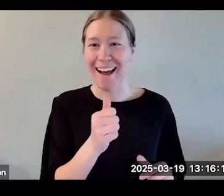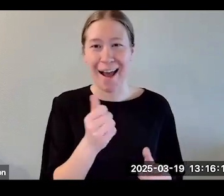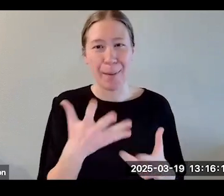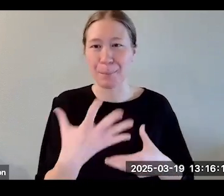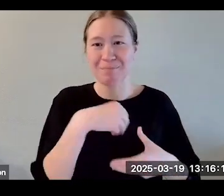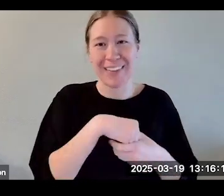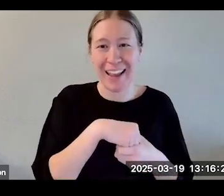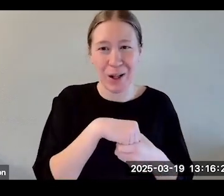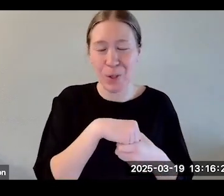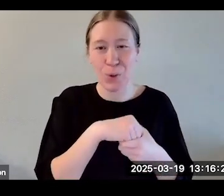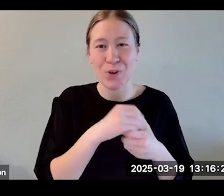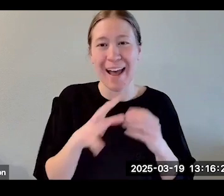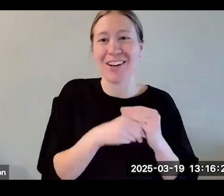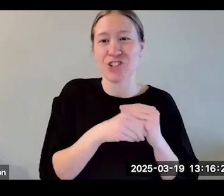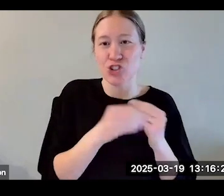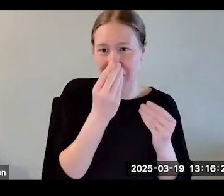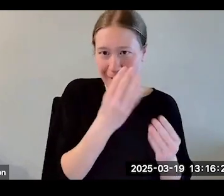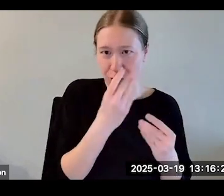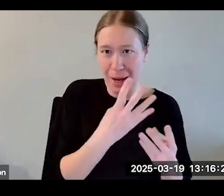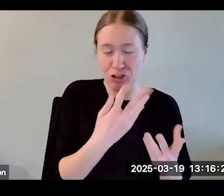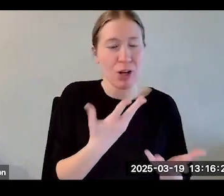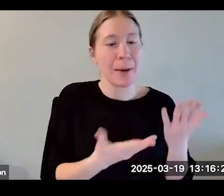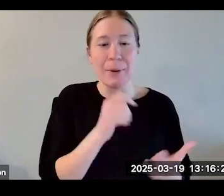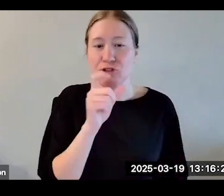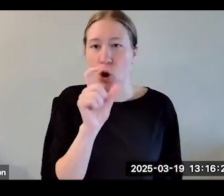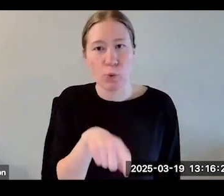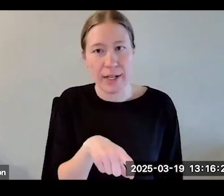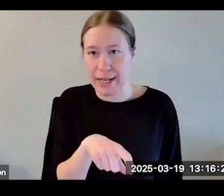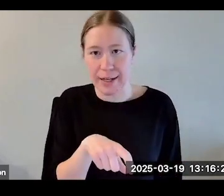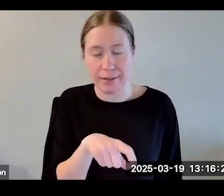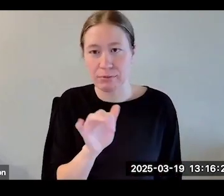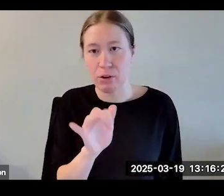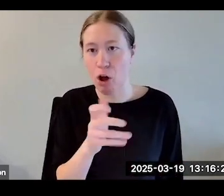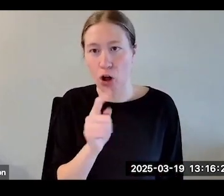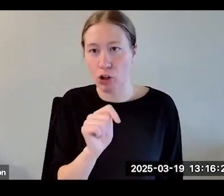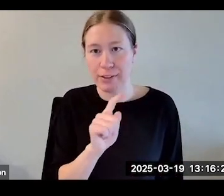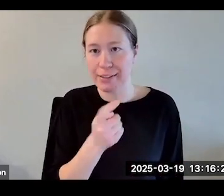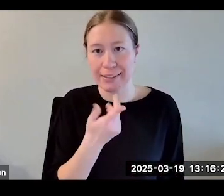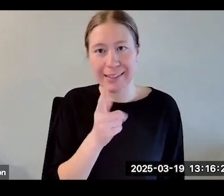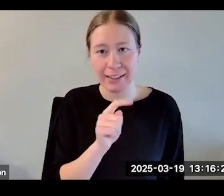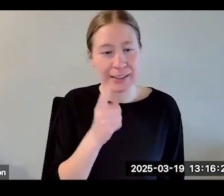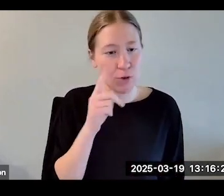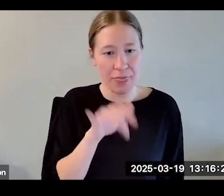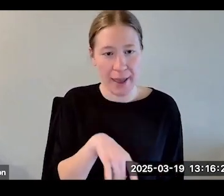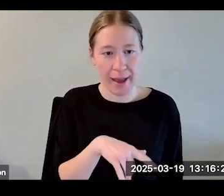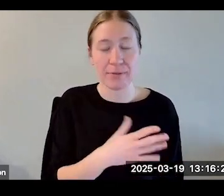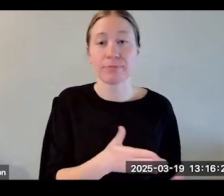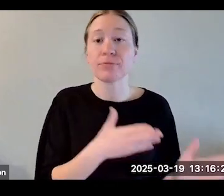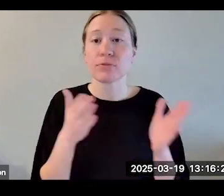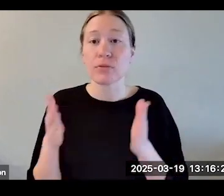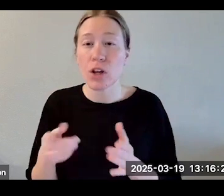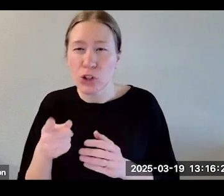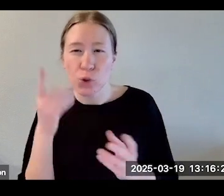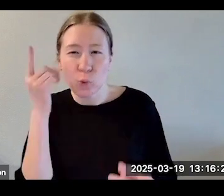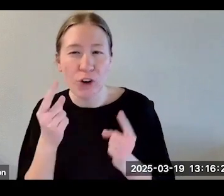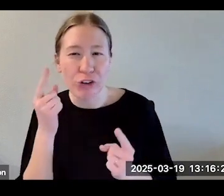If you're trying to understand how best to describe an image, the best recommendation we give is to just consider